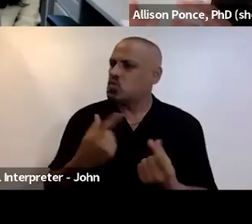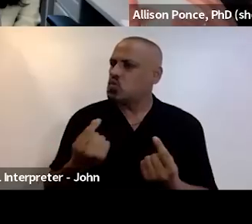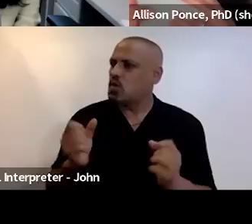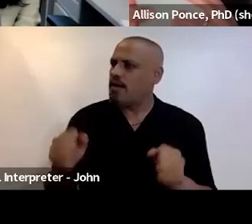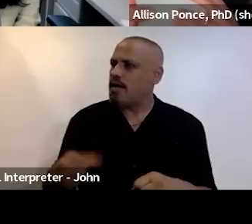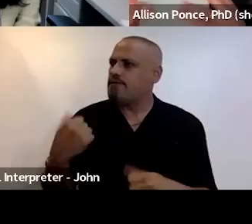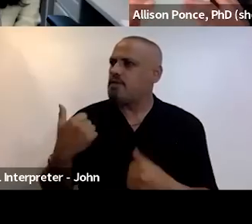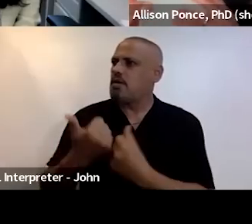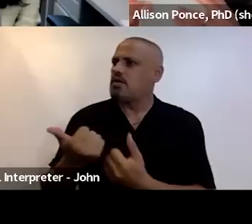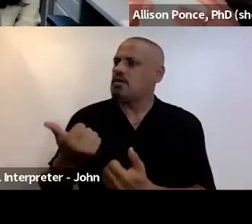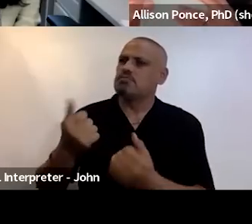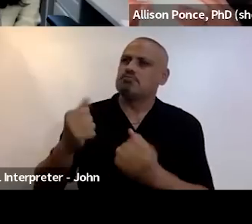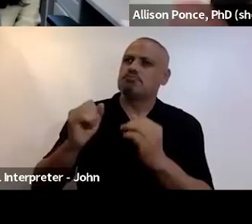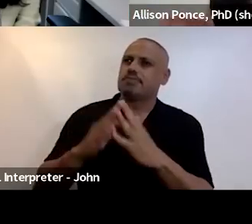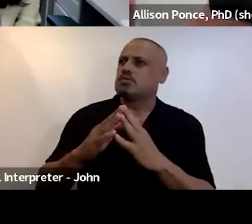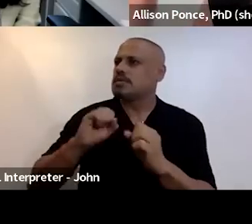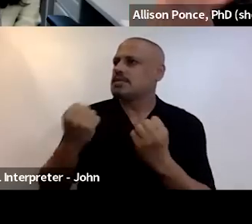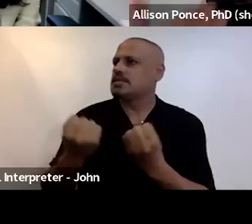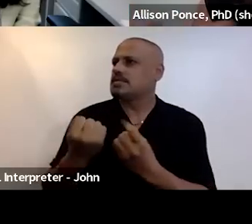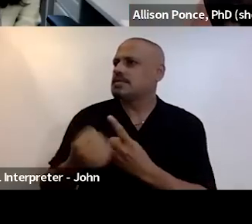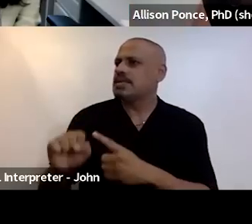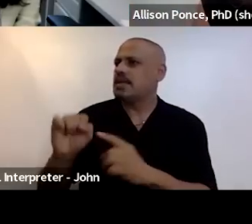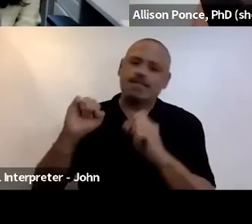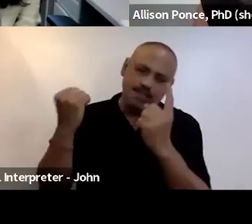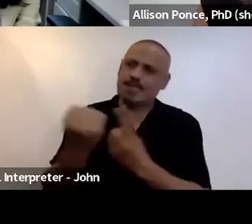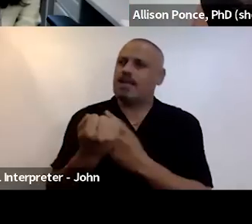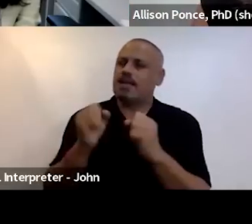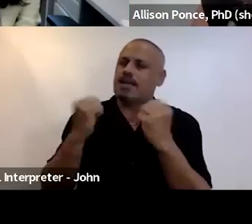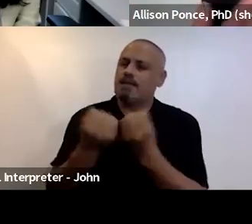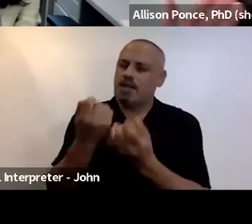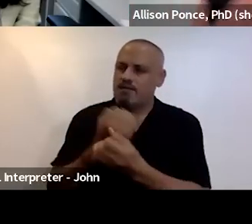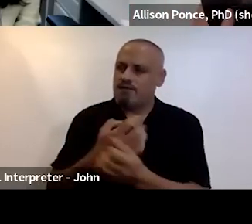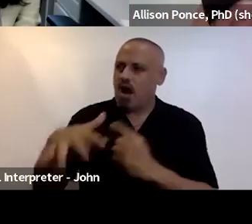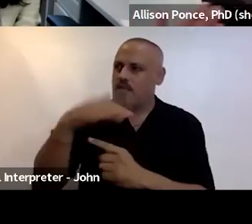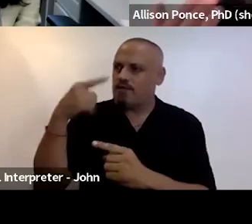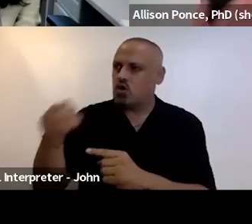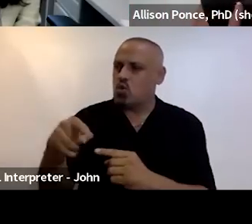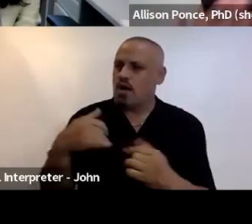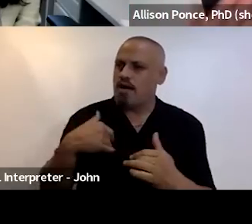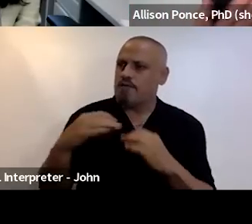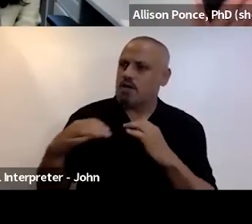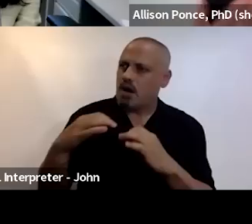to help create a safer environment for you? And be able to have that conversation in a calm time and a safer time